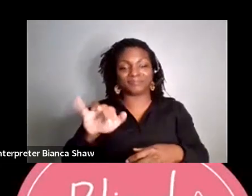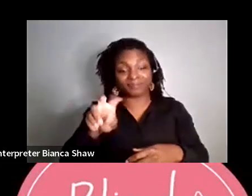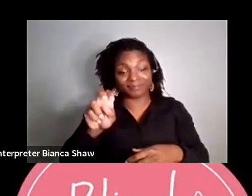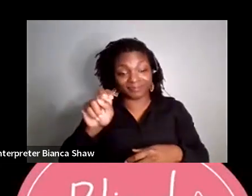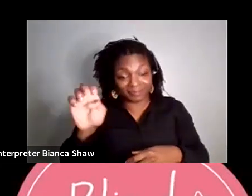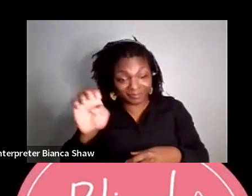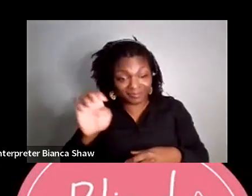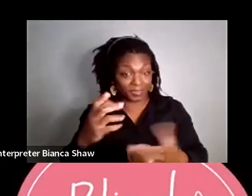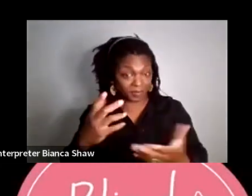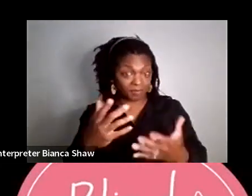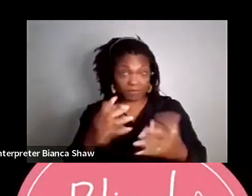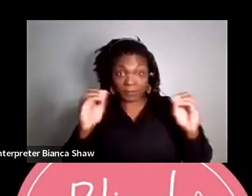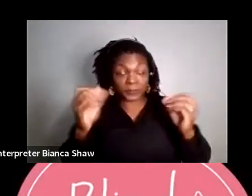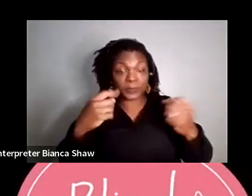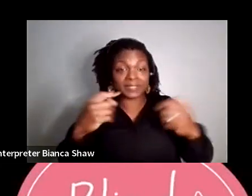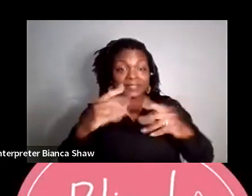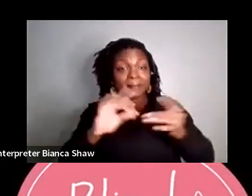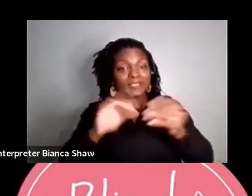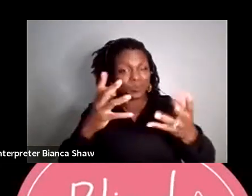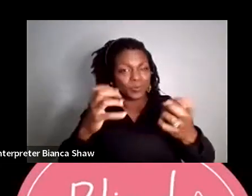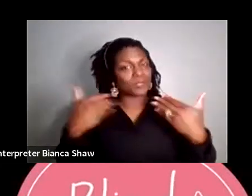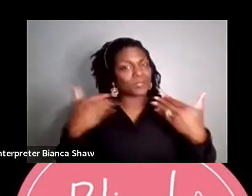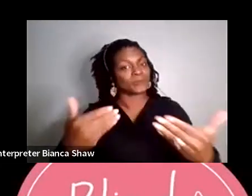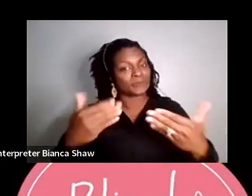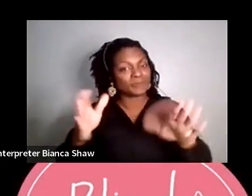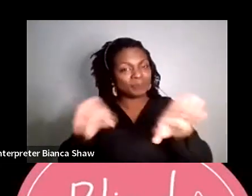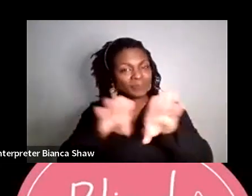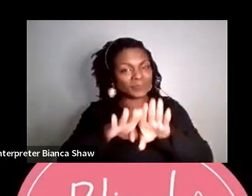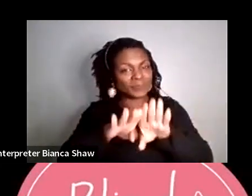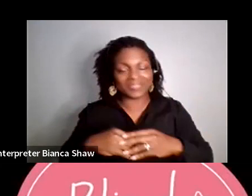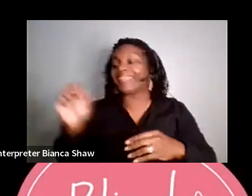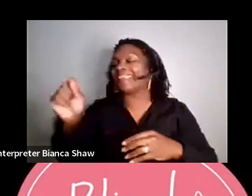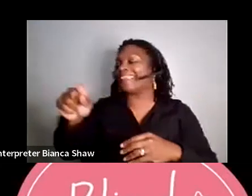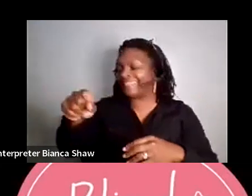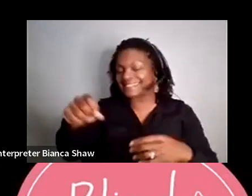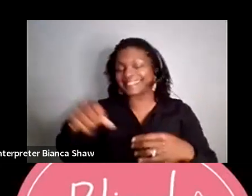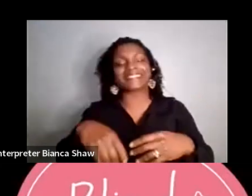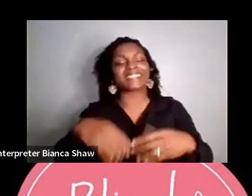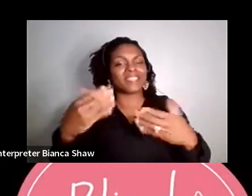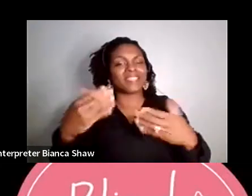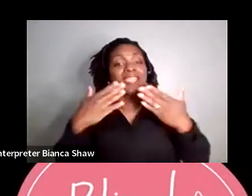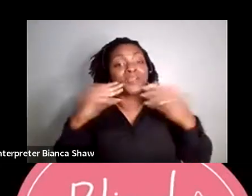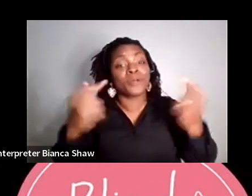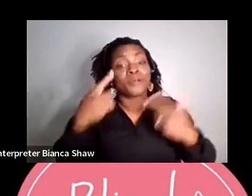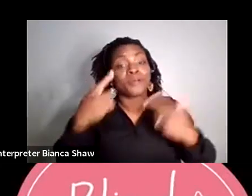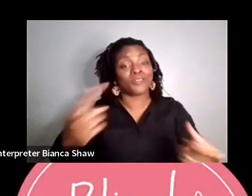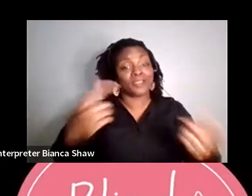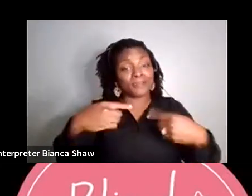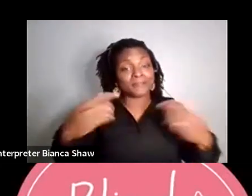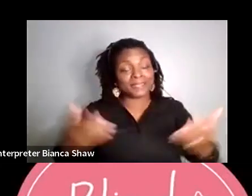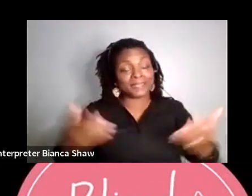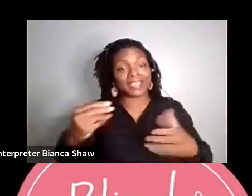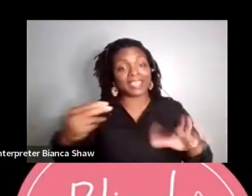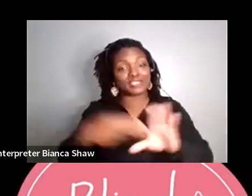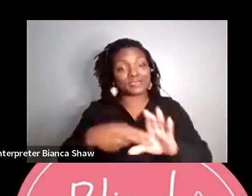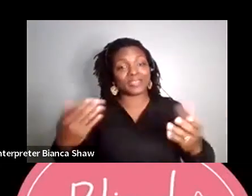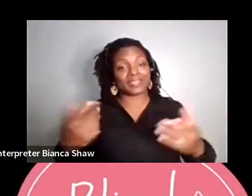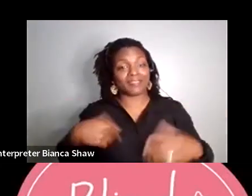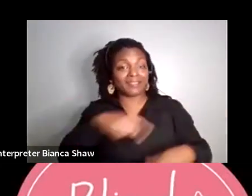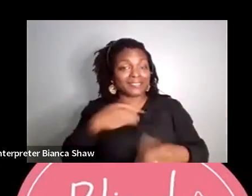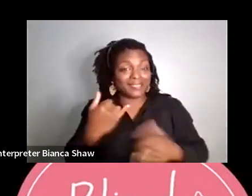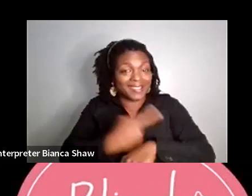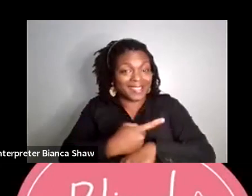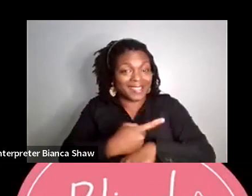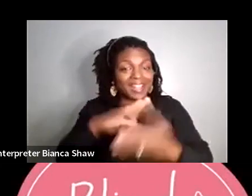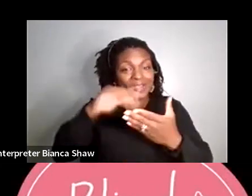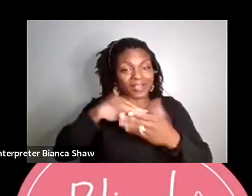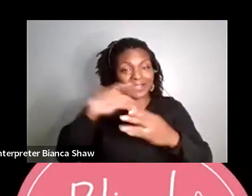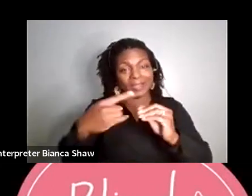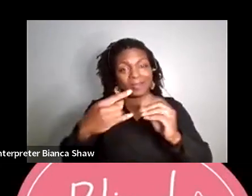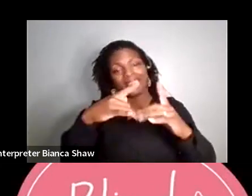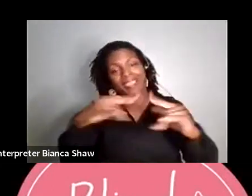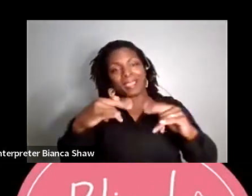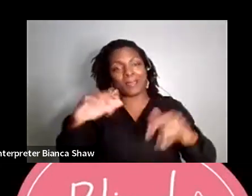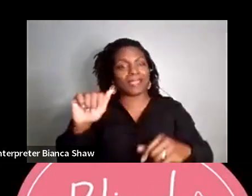Do you want to wrap us up? Sure again? I just want to thank everyone for being here and joining us today and learning about capable, affiliated line to Louisiana?